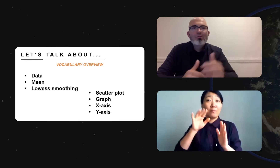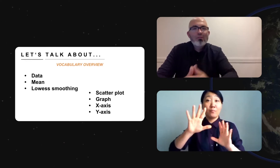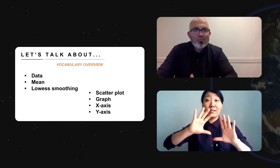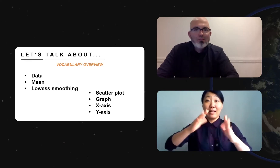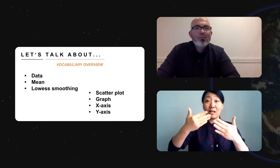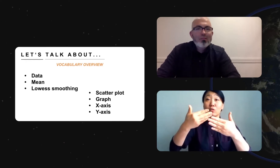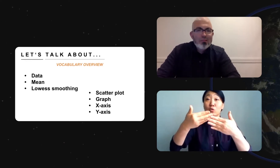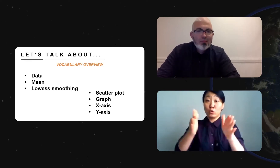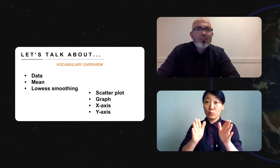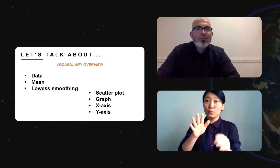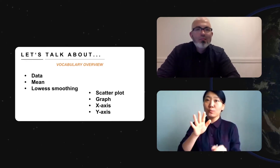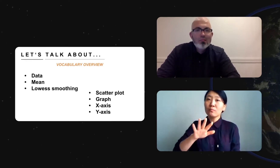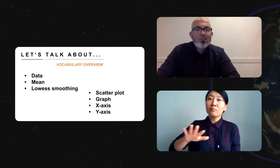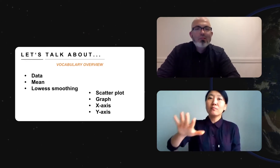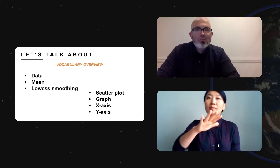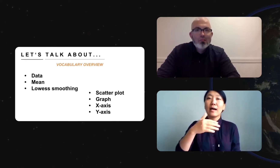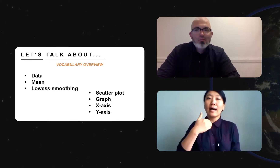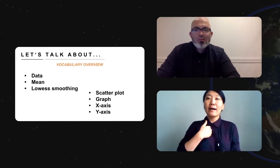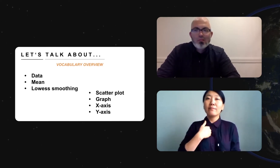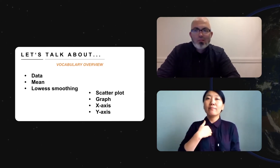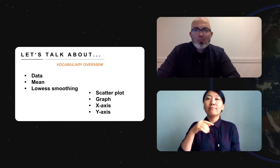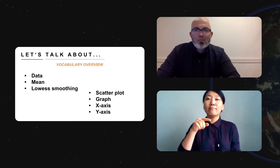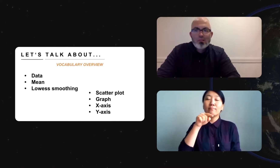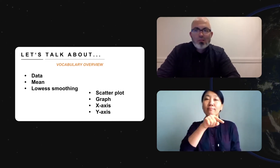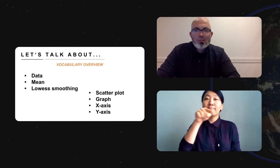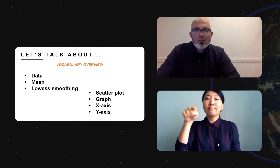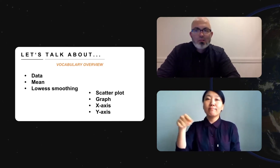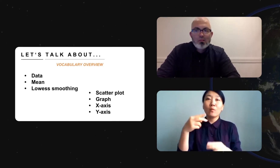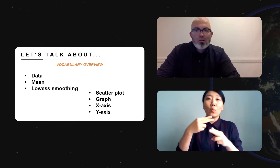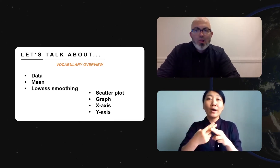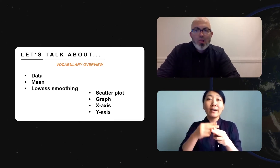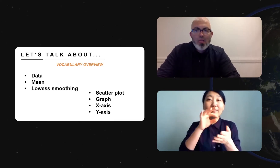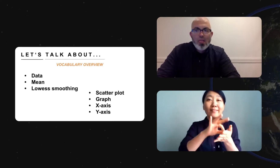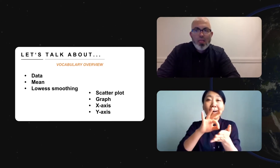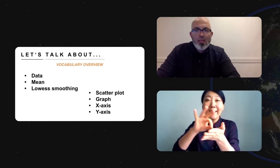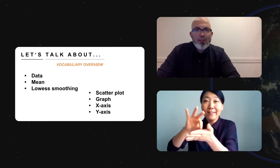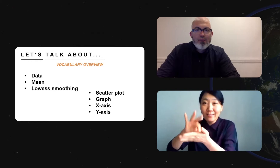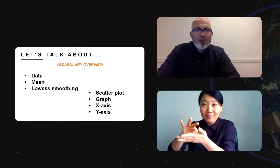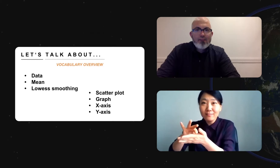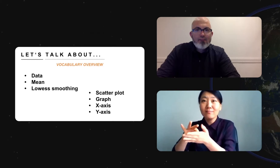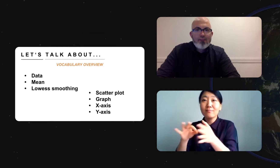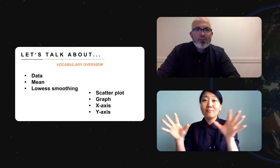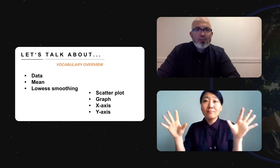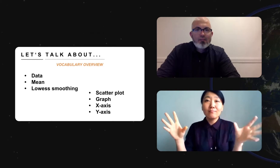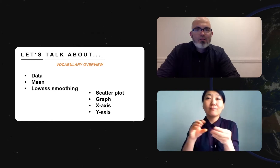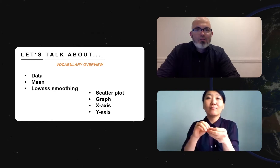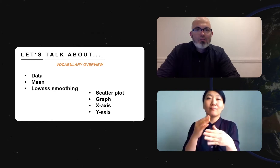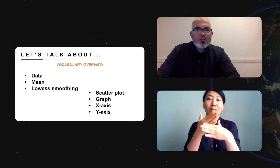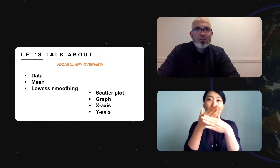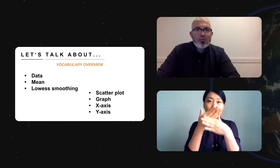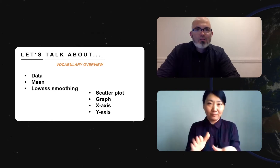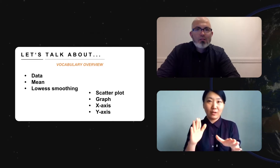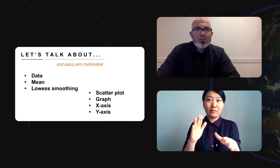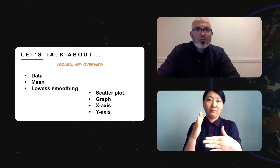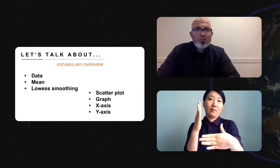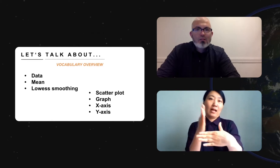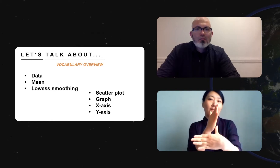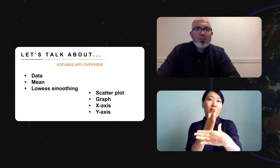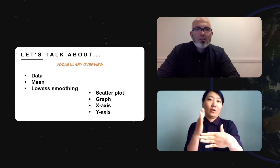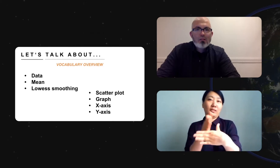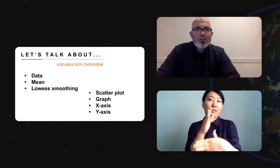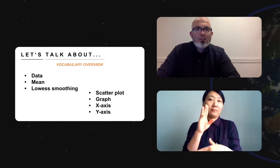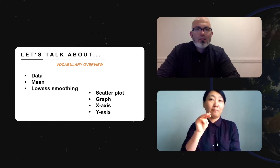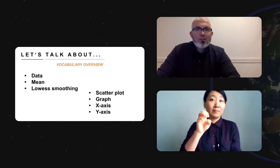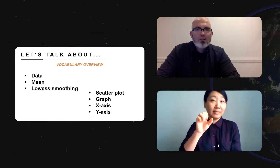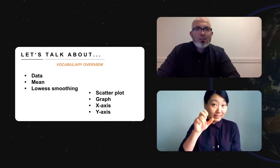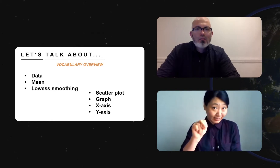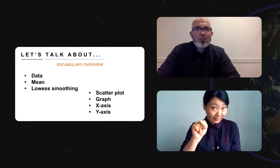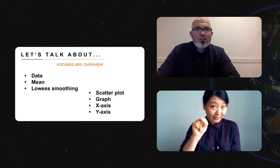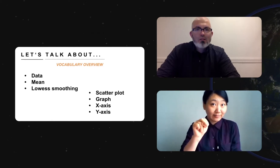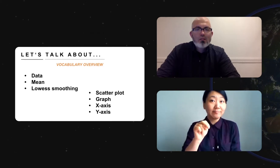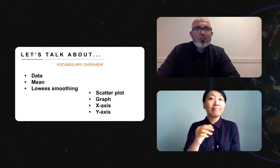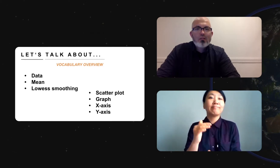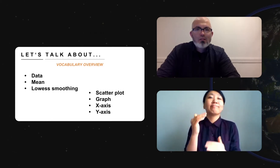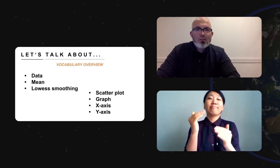For example, in the classroom, if you add all the students' weights together, the average